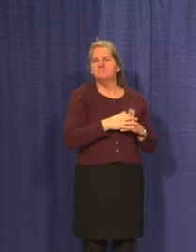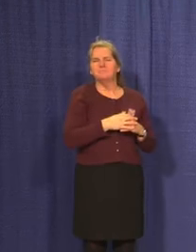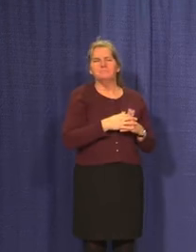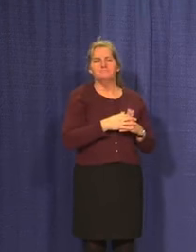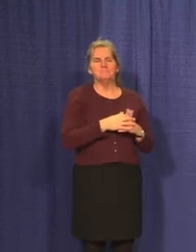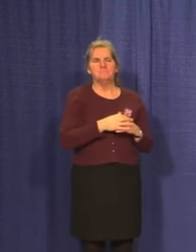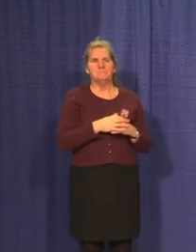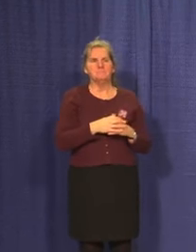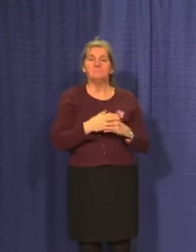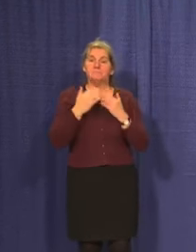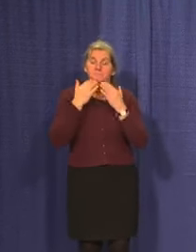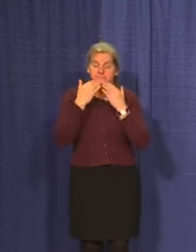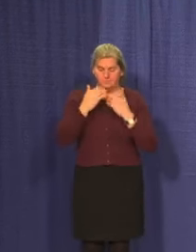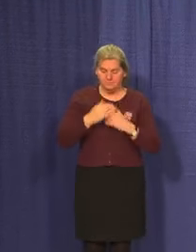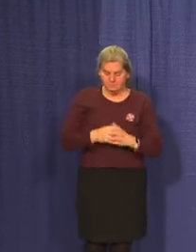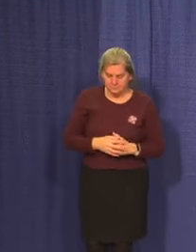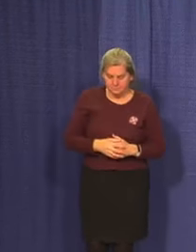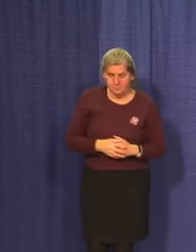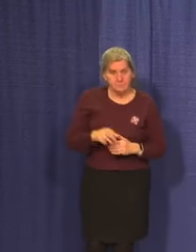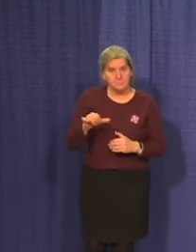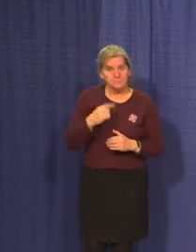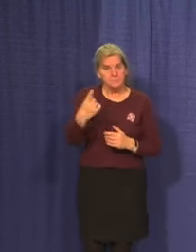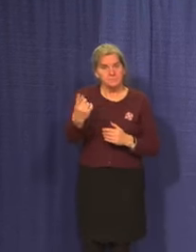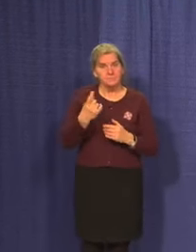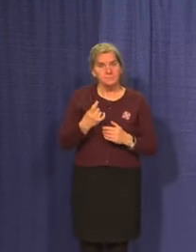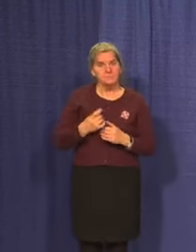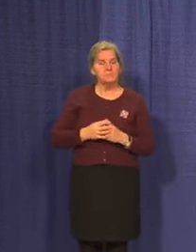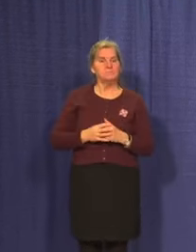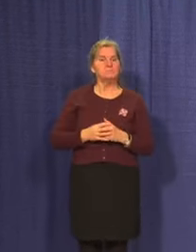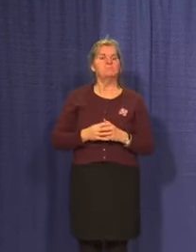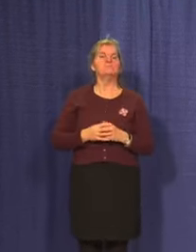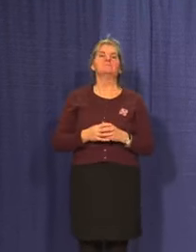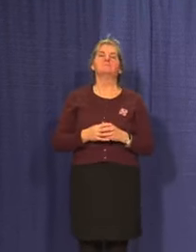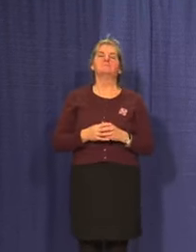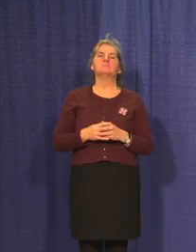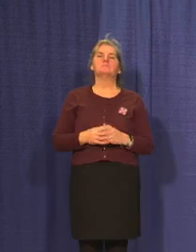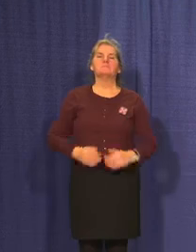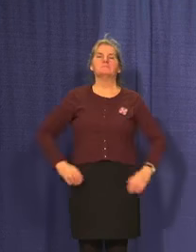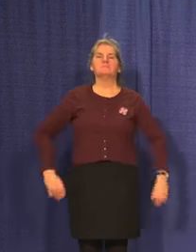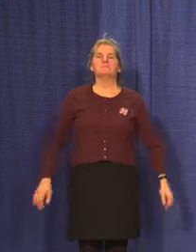[ SPEAKING FRENCH ] Reporter: